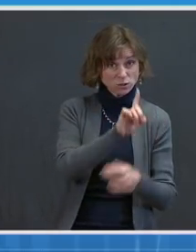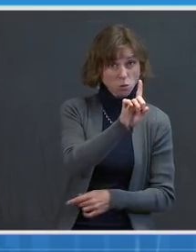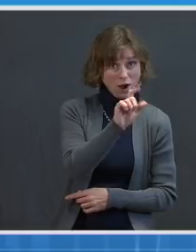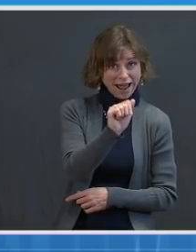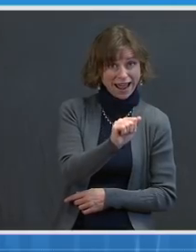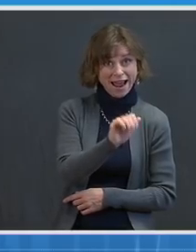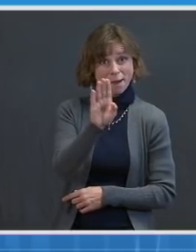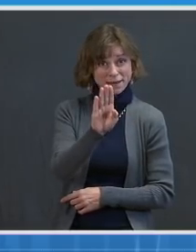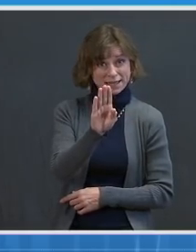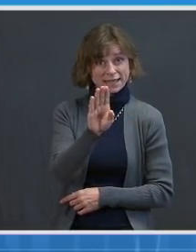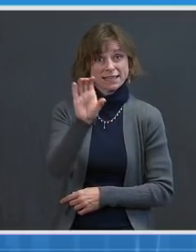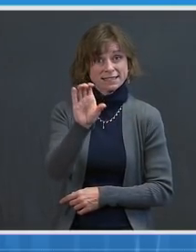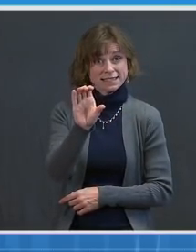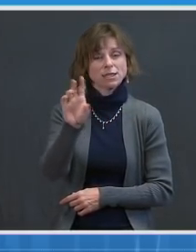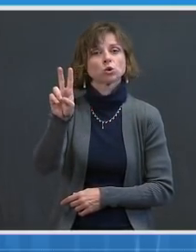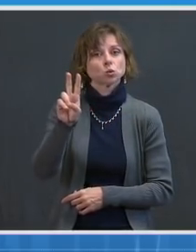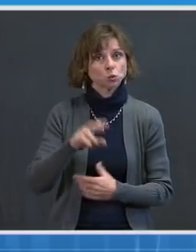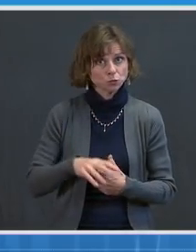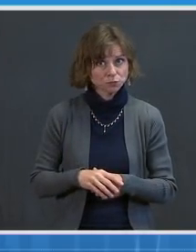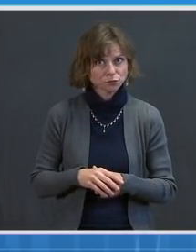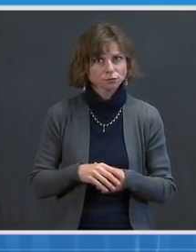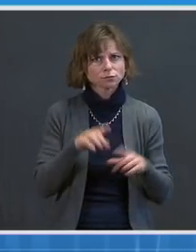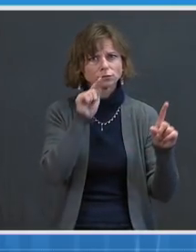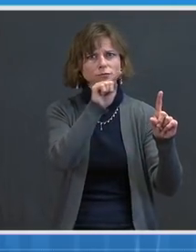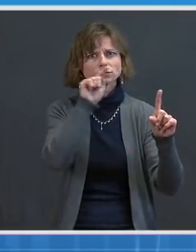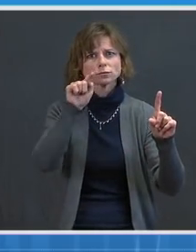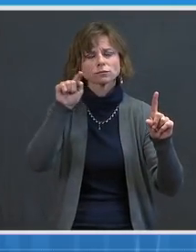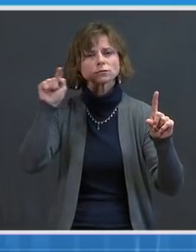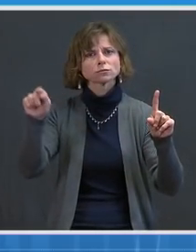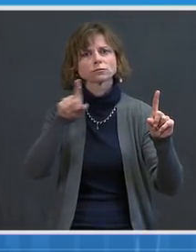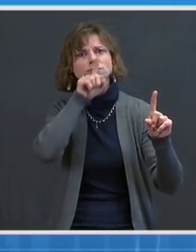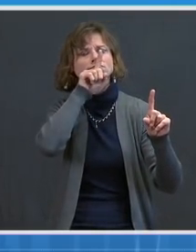C; and 2 -- what is not specifically mentioned here